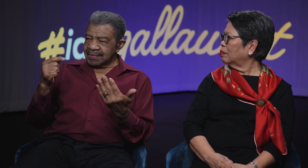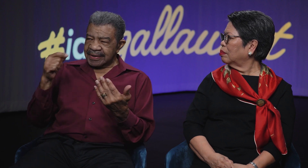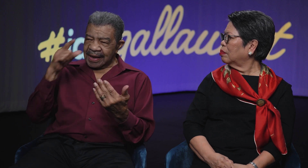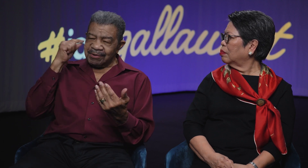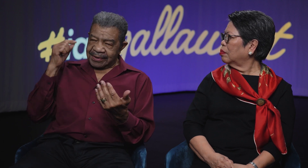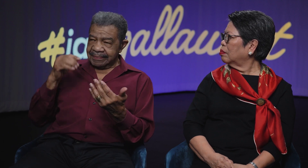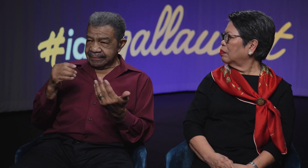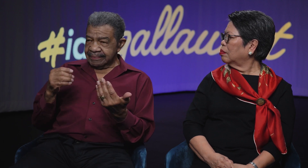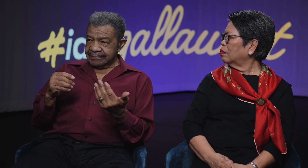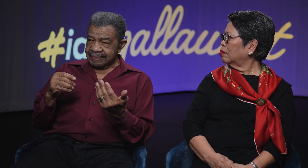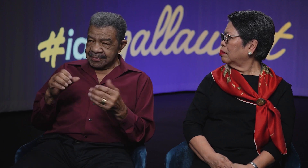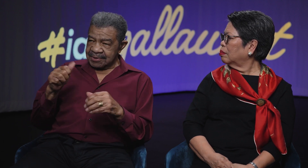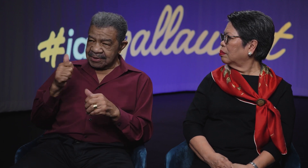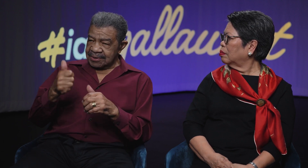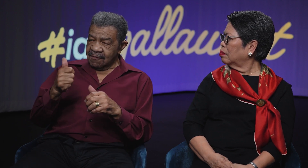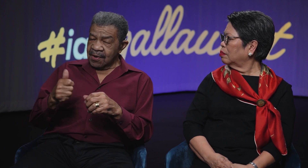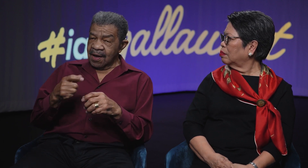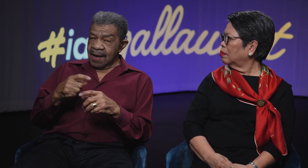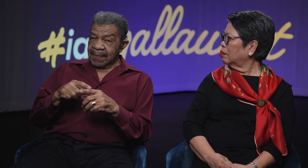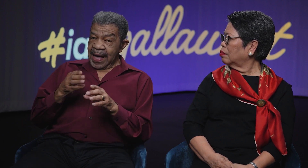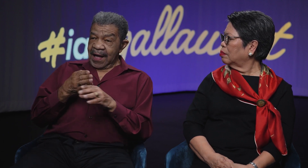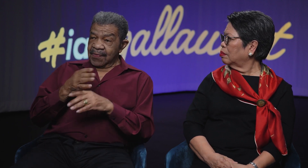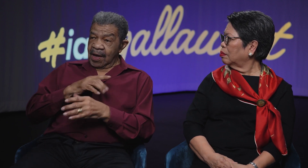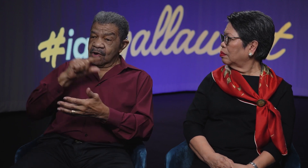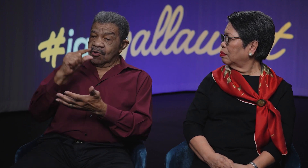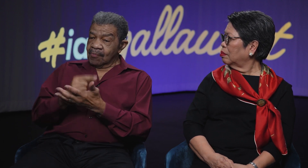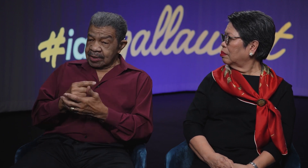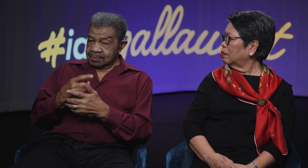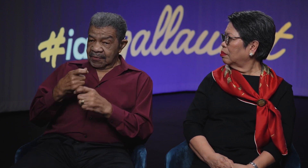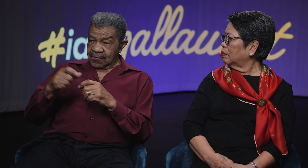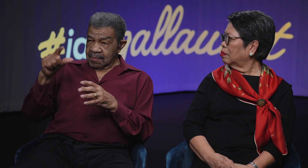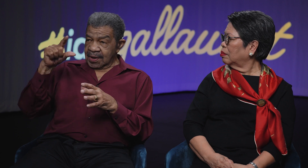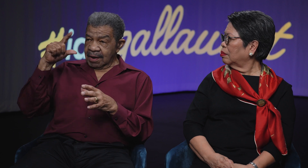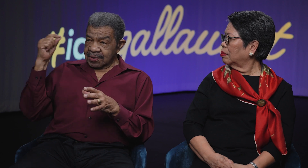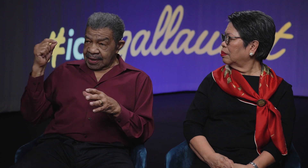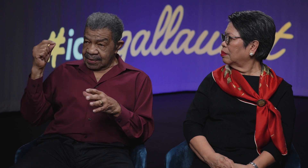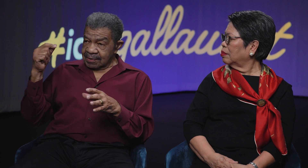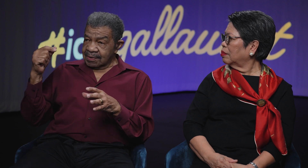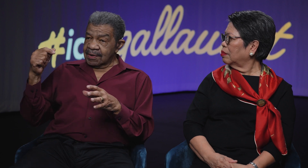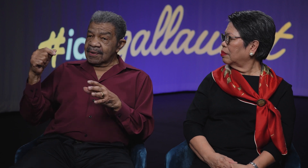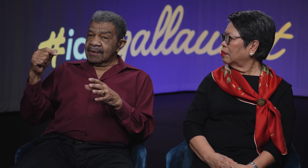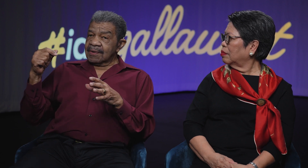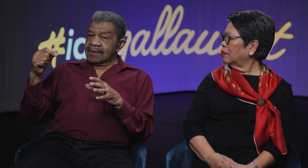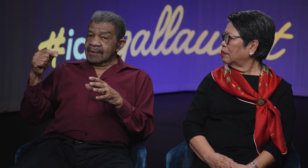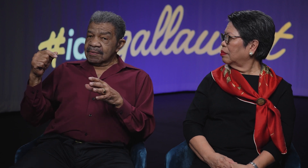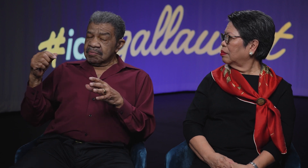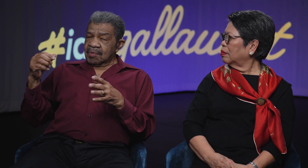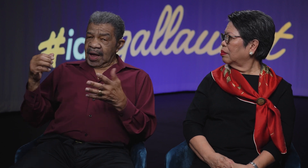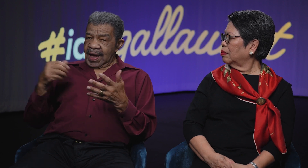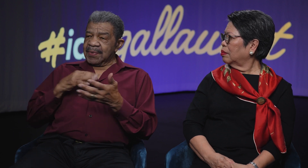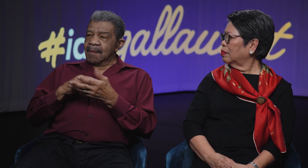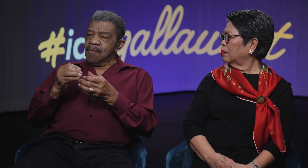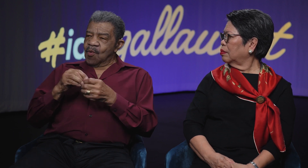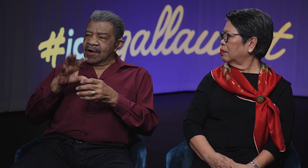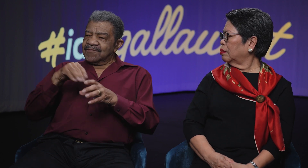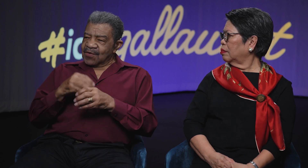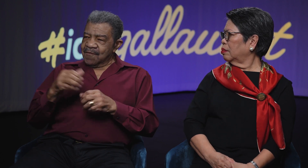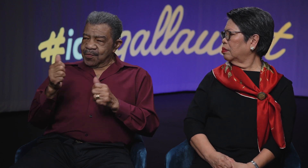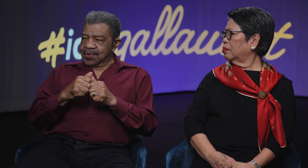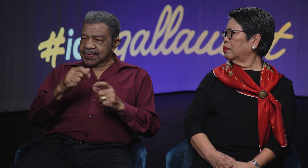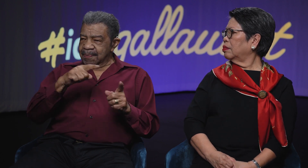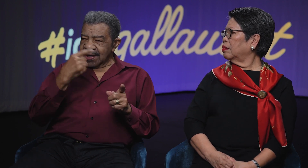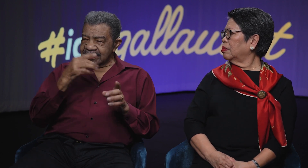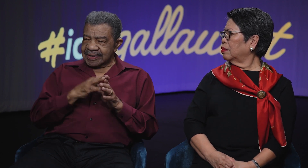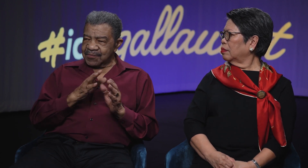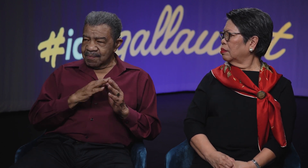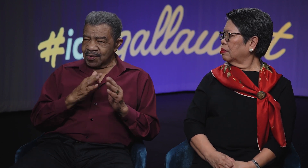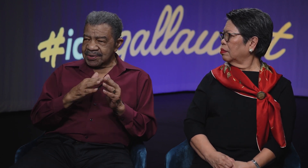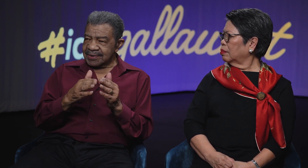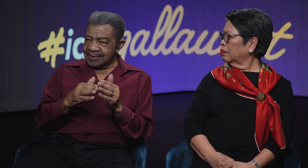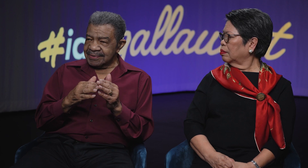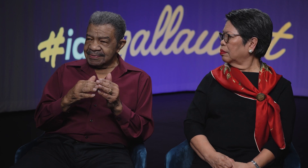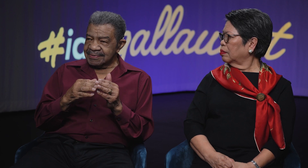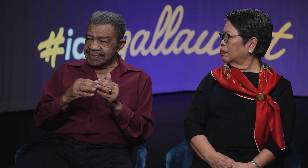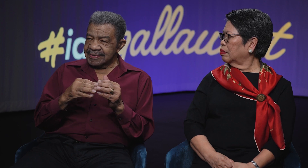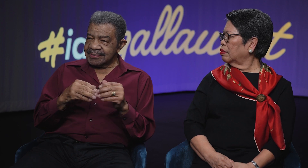However, after I graduated from Gallaudet, I became more involved with the Black Deaf community.